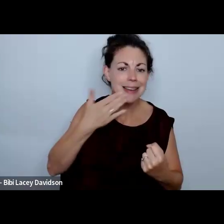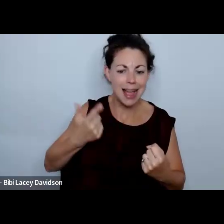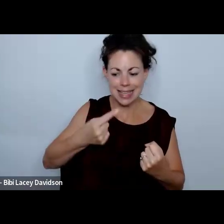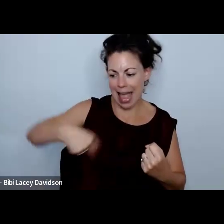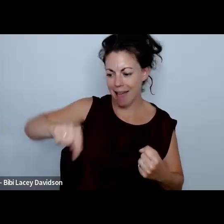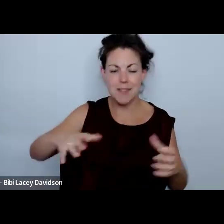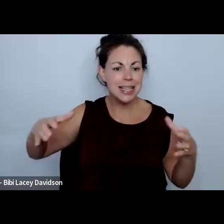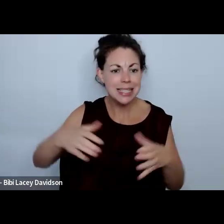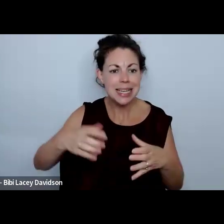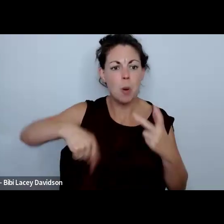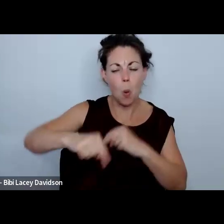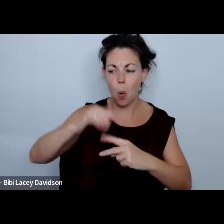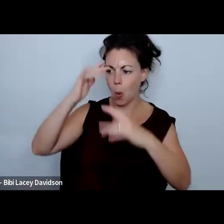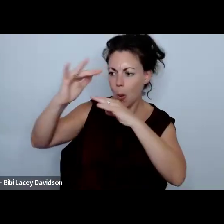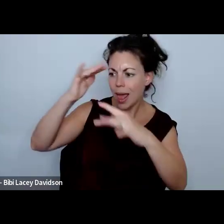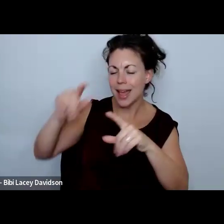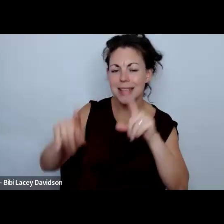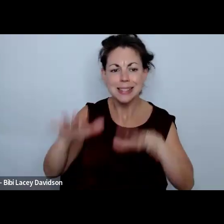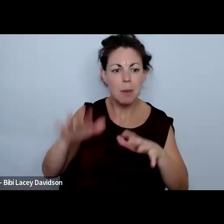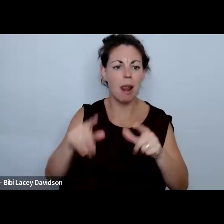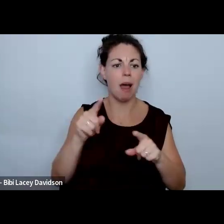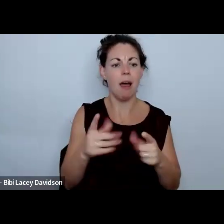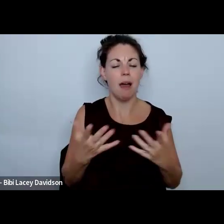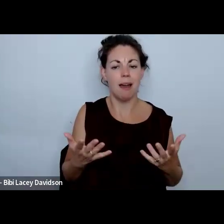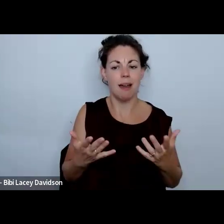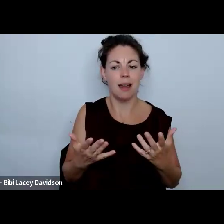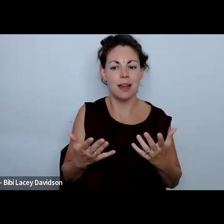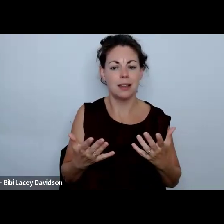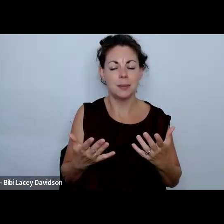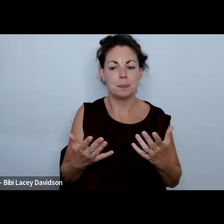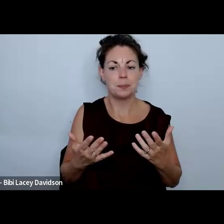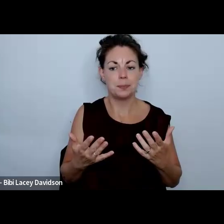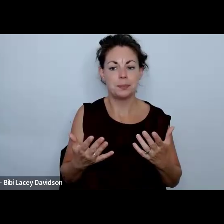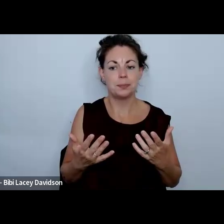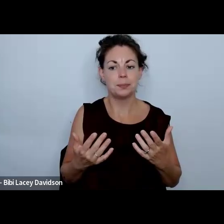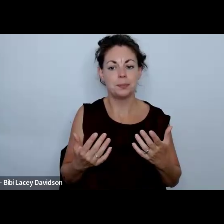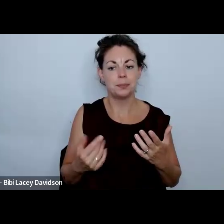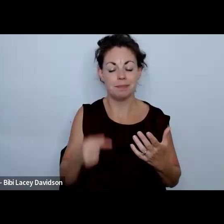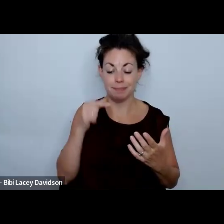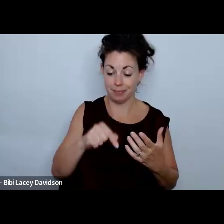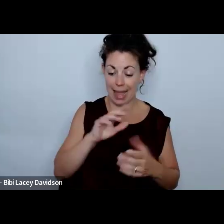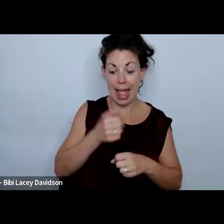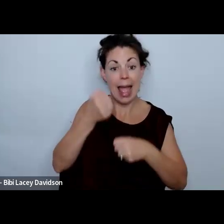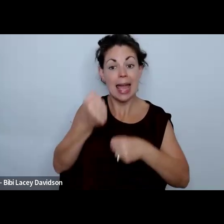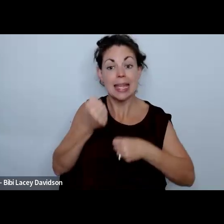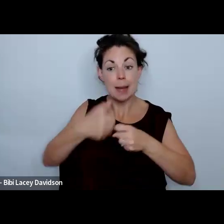but we were all quite determined to make the changes at our university, whether it was accessible and safer housing